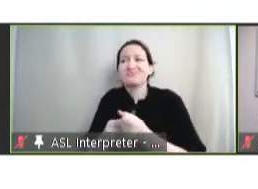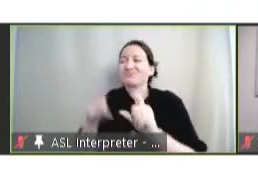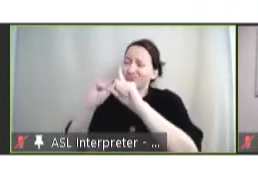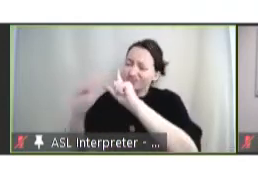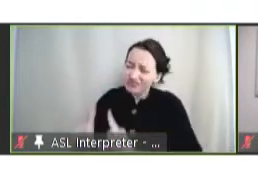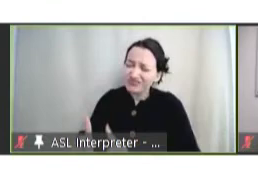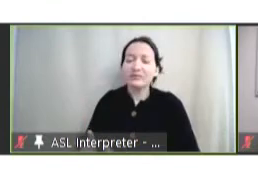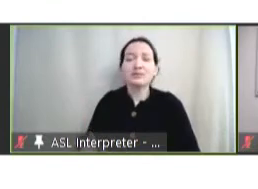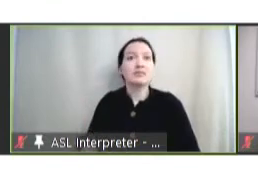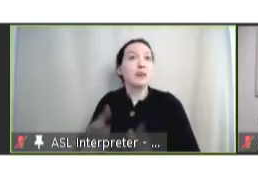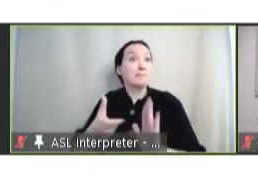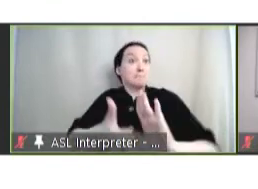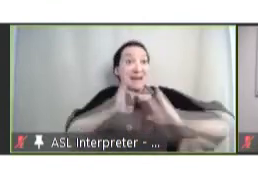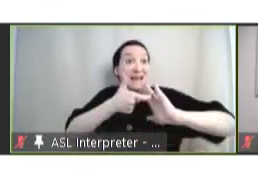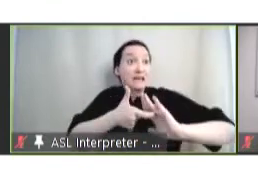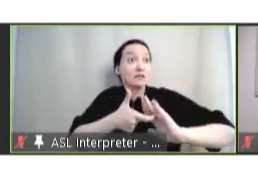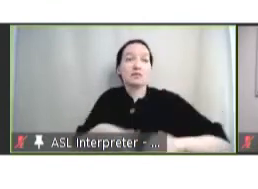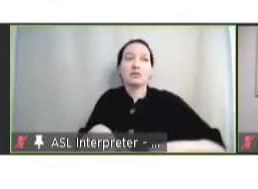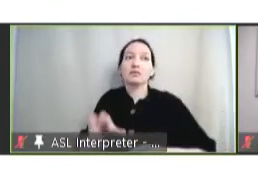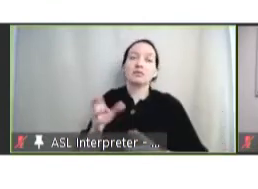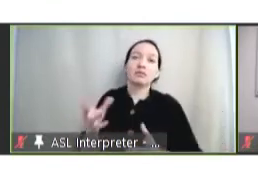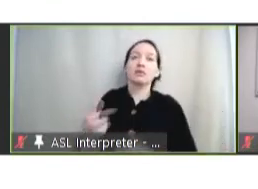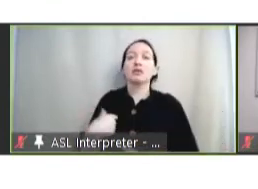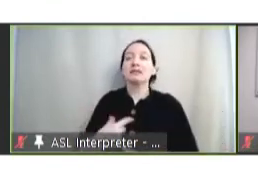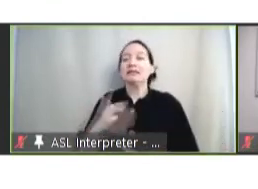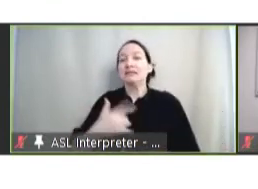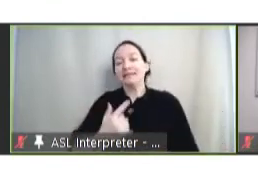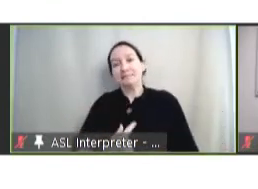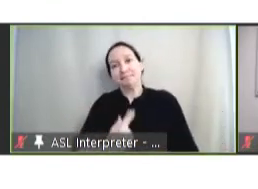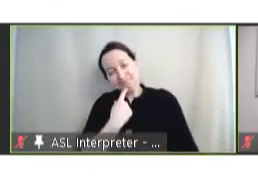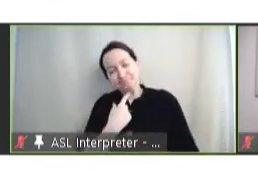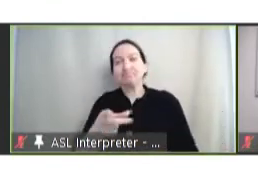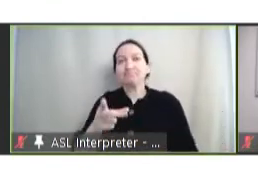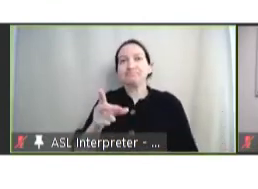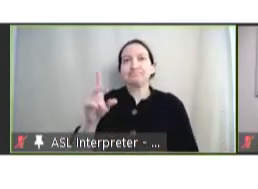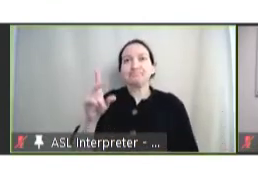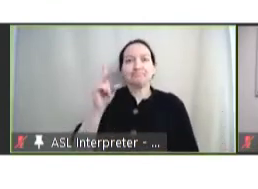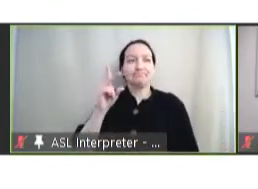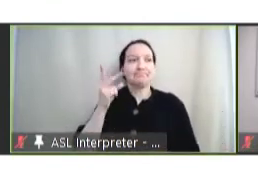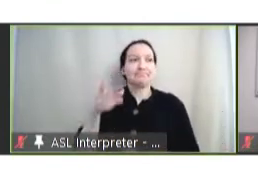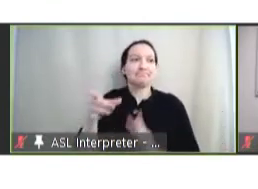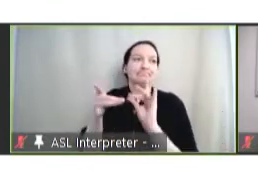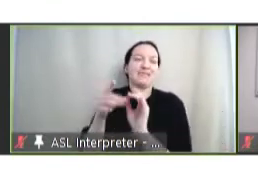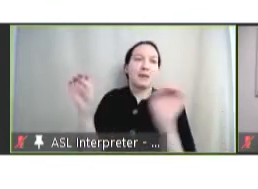way to a mandate. We were disappointed to see the stay on the emergency temporary standard;